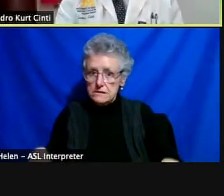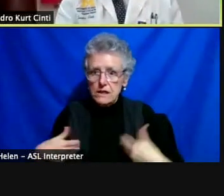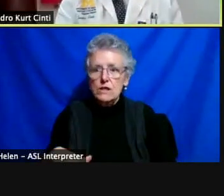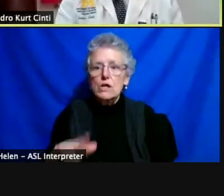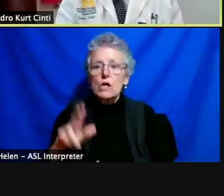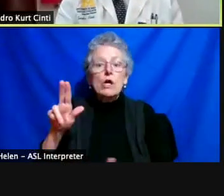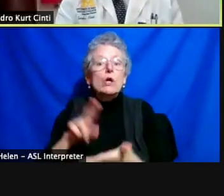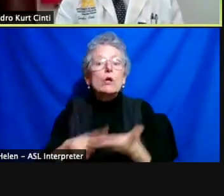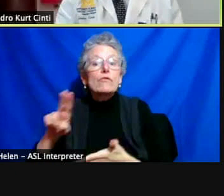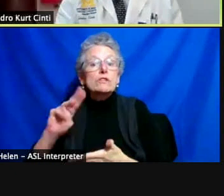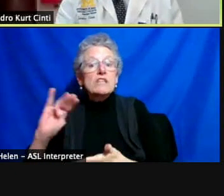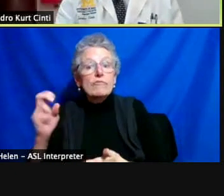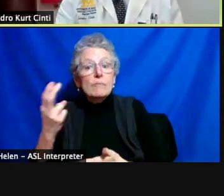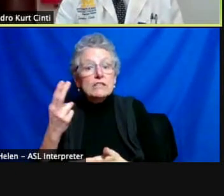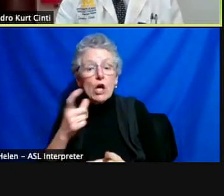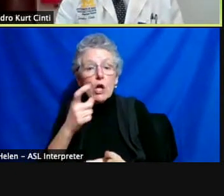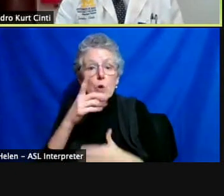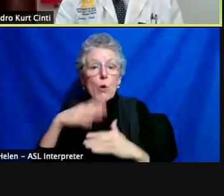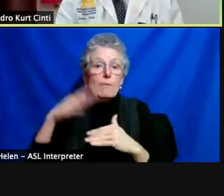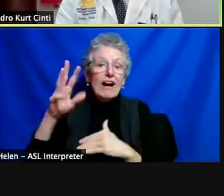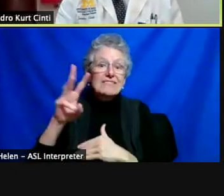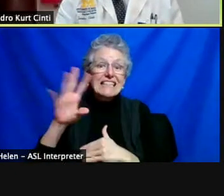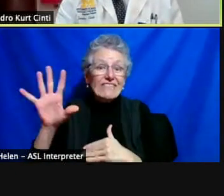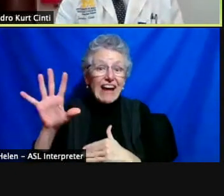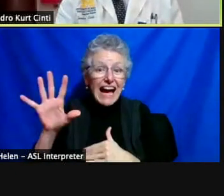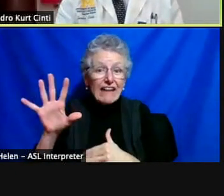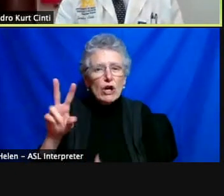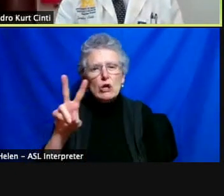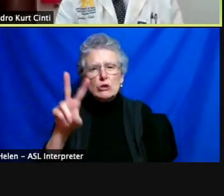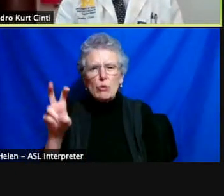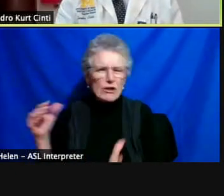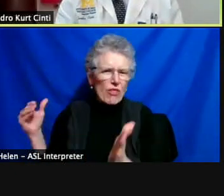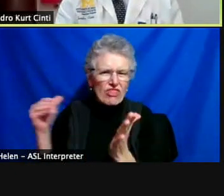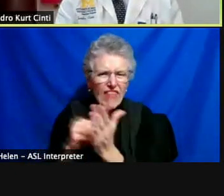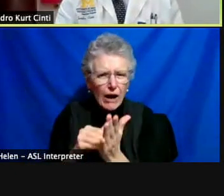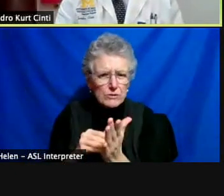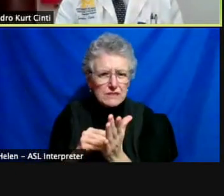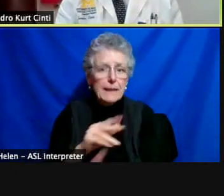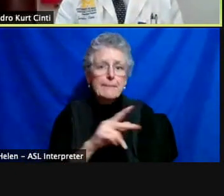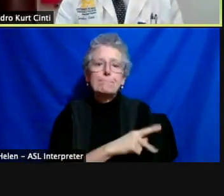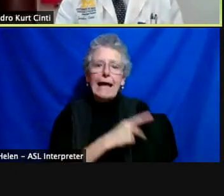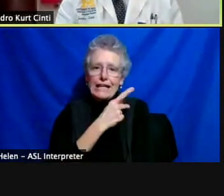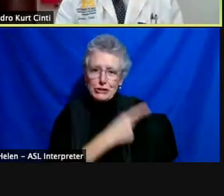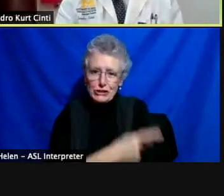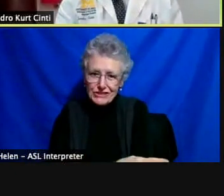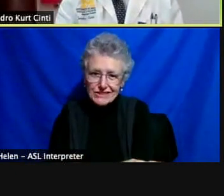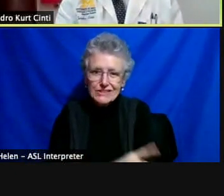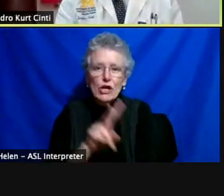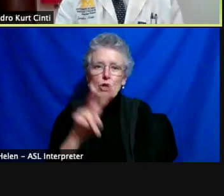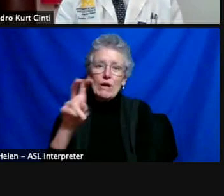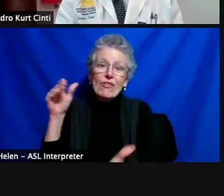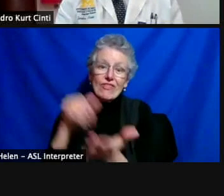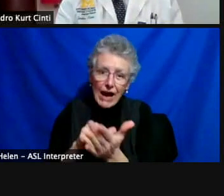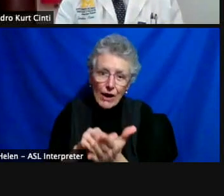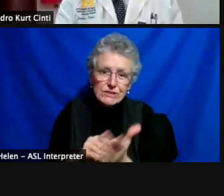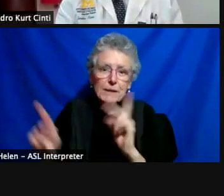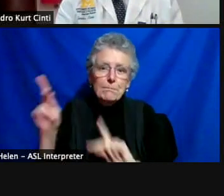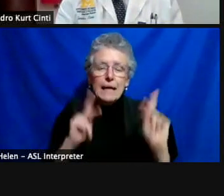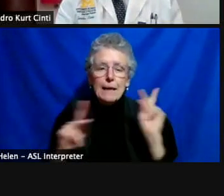just 65 and overs is 200,000 people, the patient population. So across our state